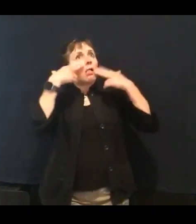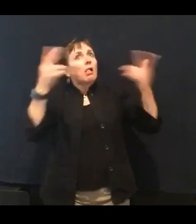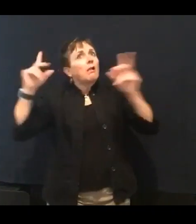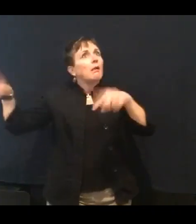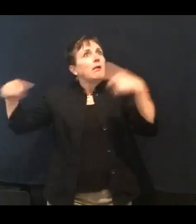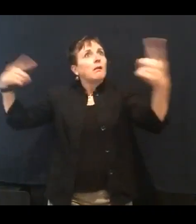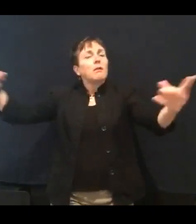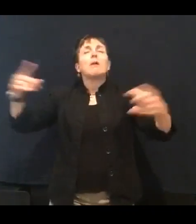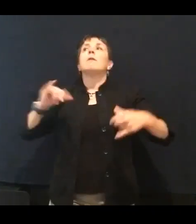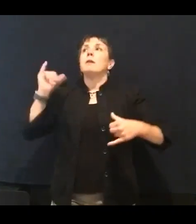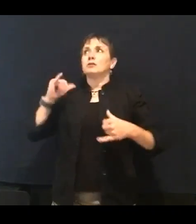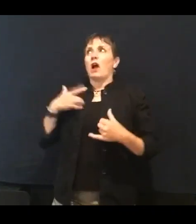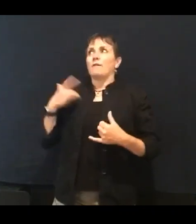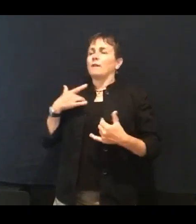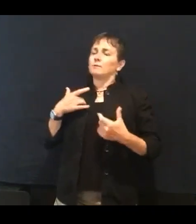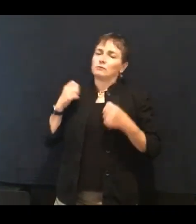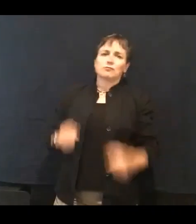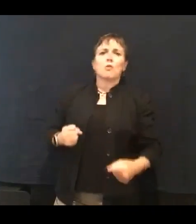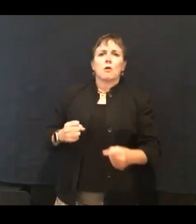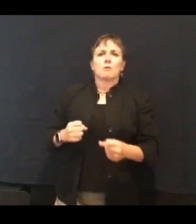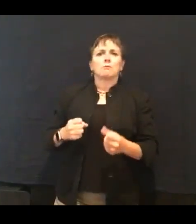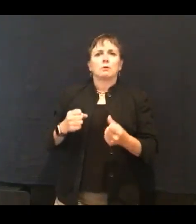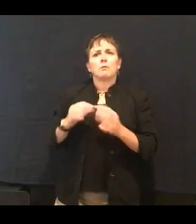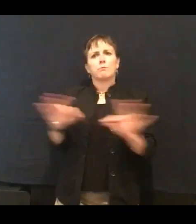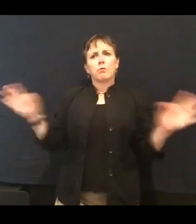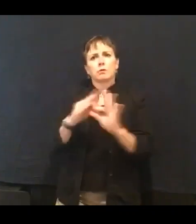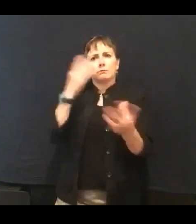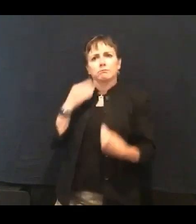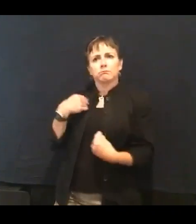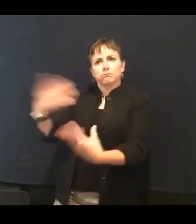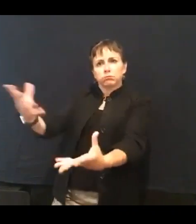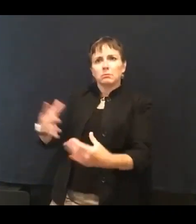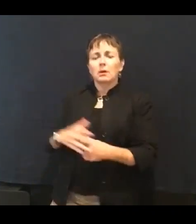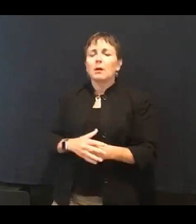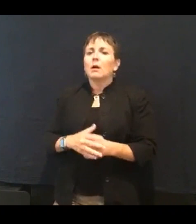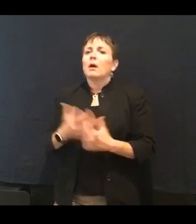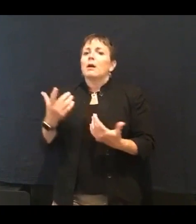up knowing about and dealing with my hearing loss. And during this period, I developed many